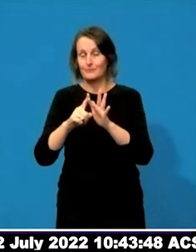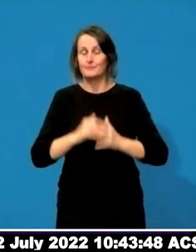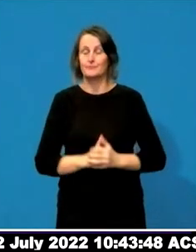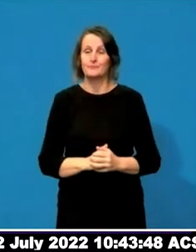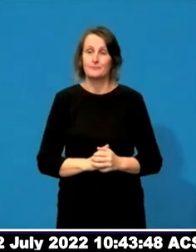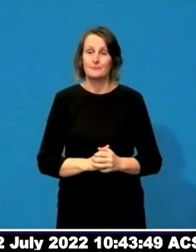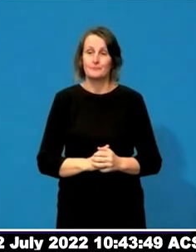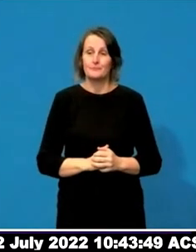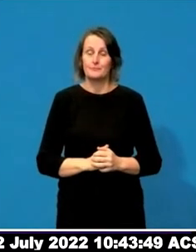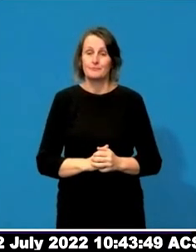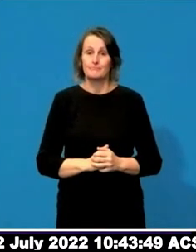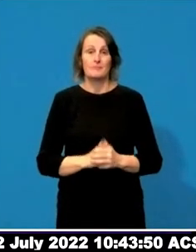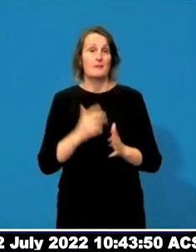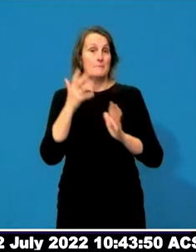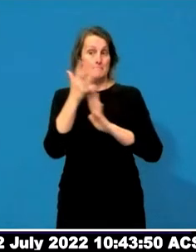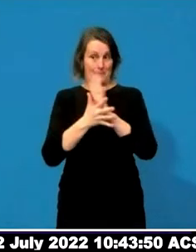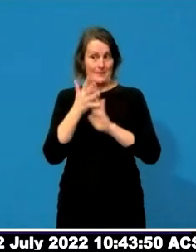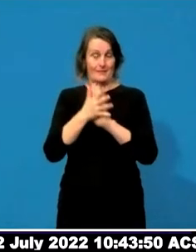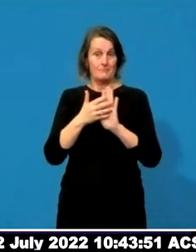when we turn 18, we are all considered adults